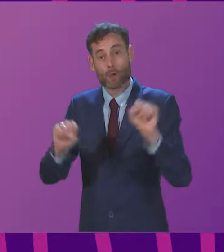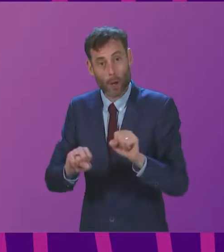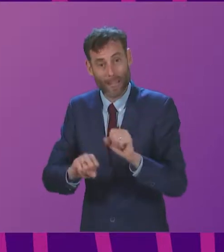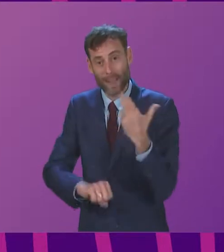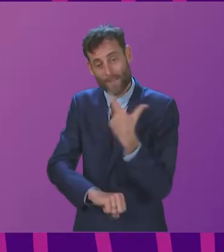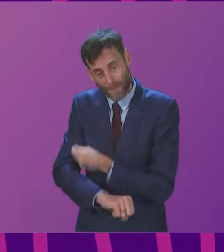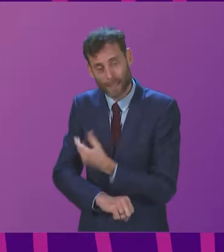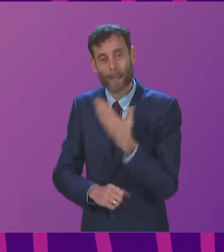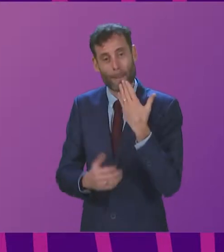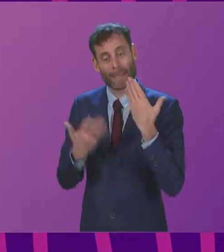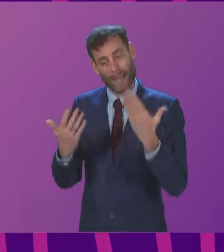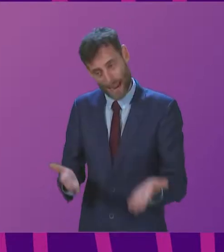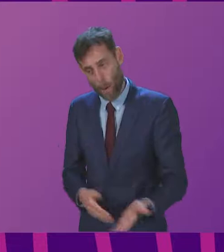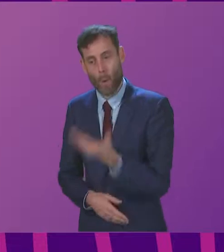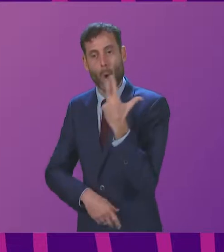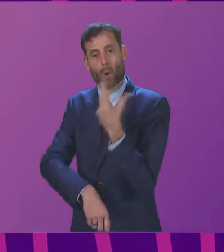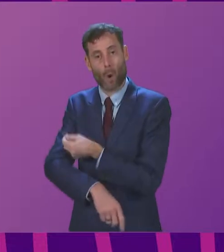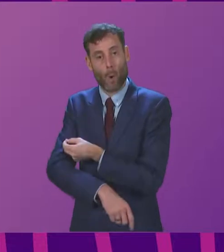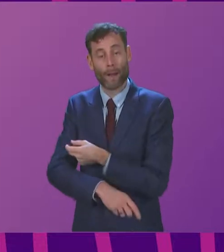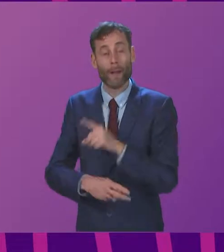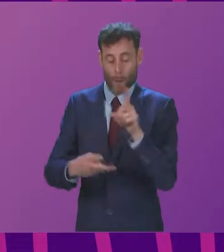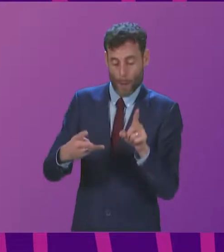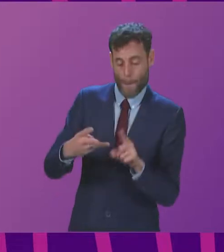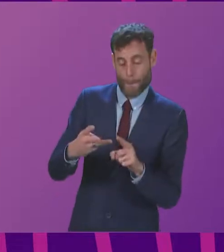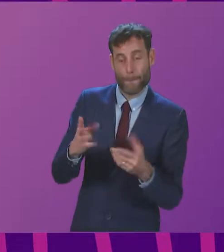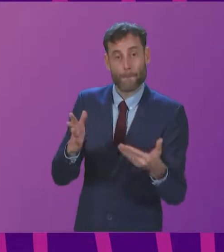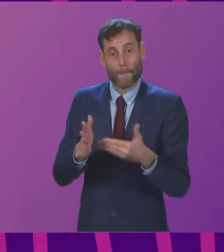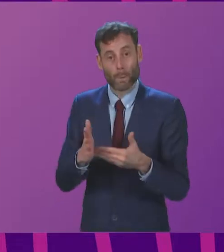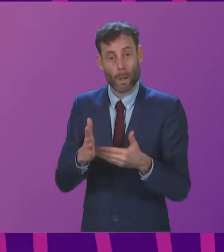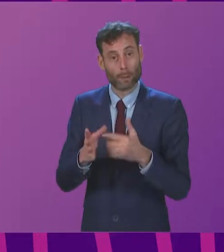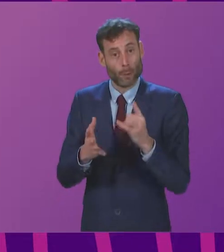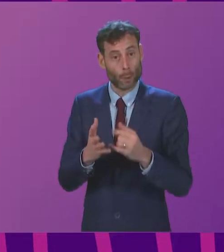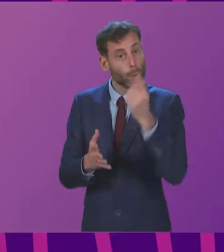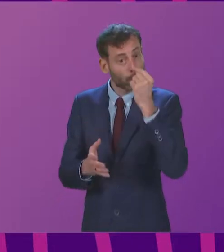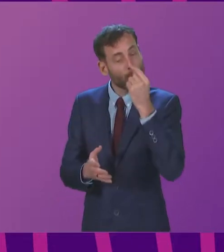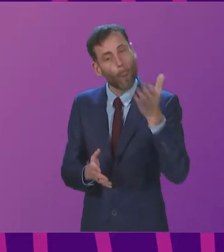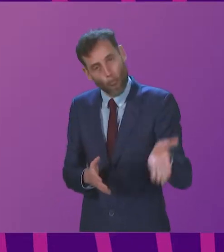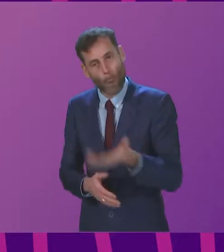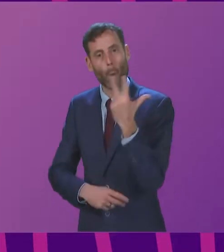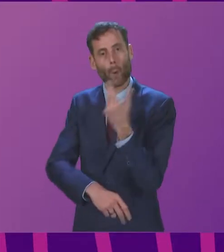also get your booster as soon as you are able. A booster jag reduces the risk of symptomatic